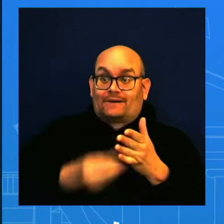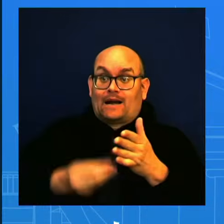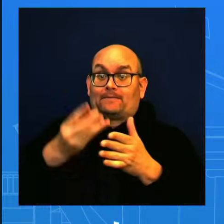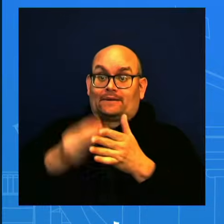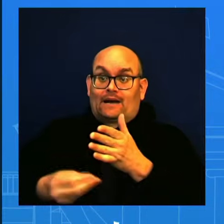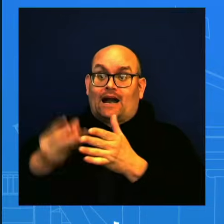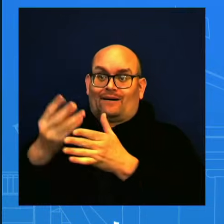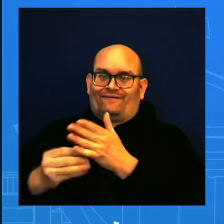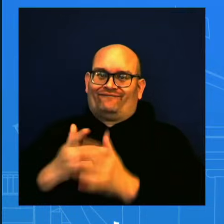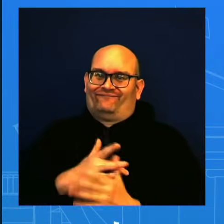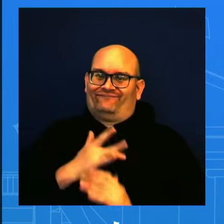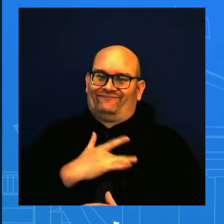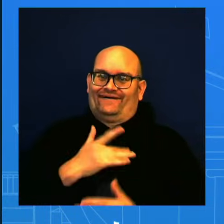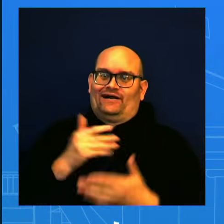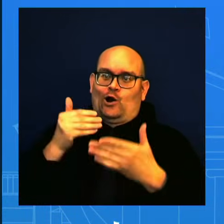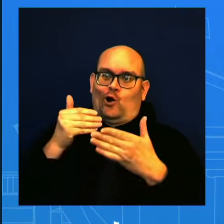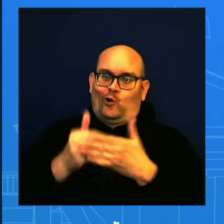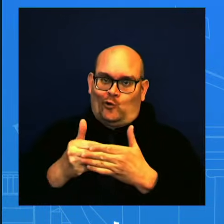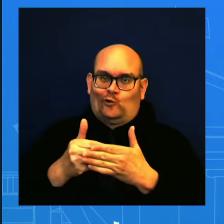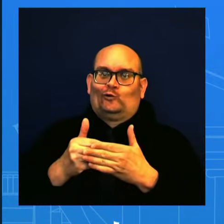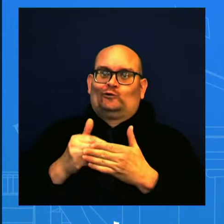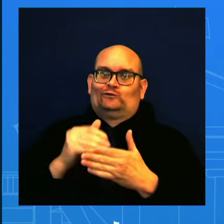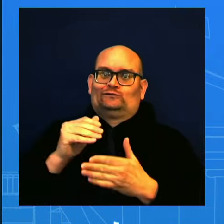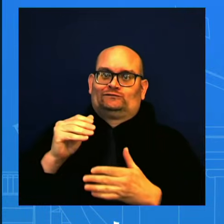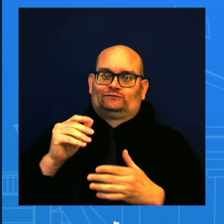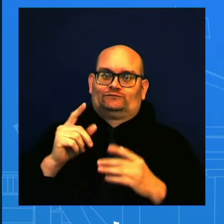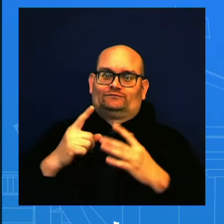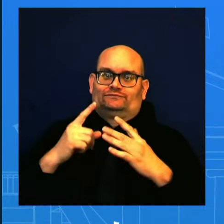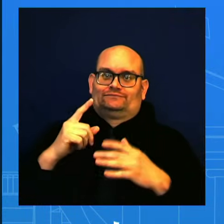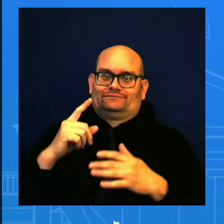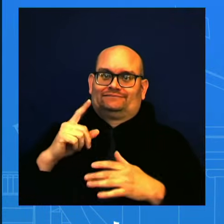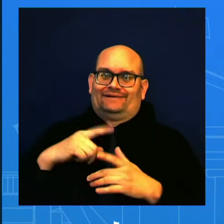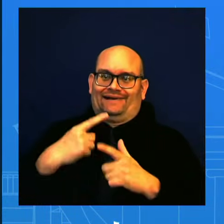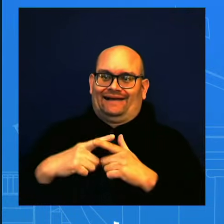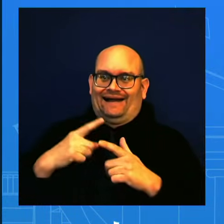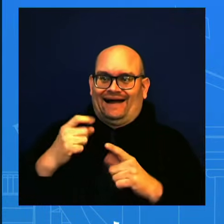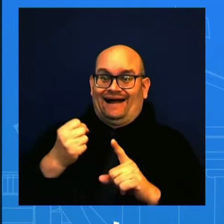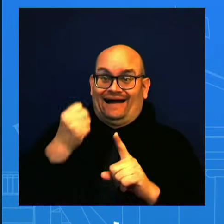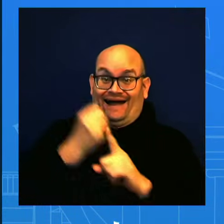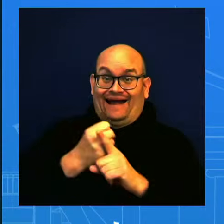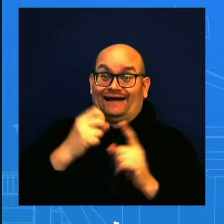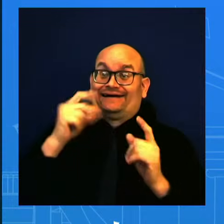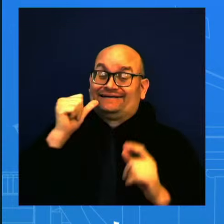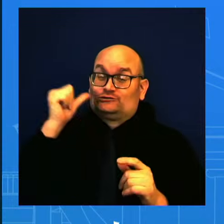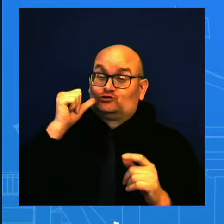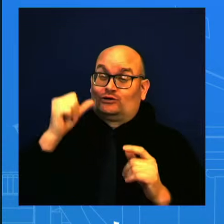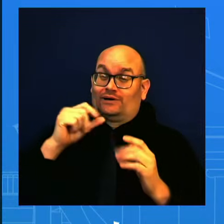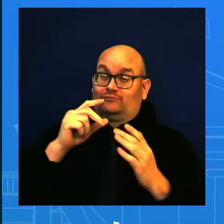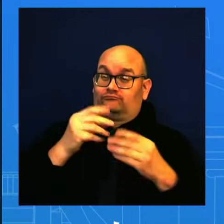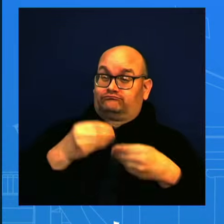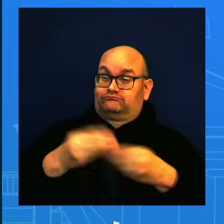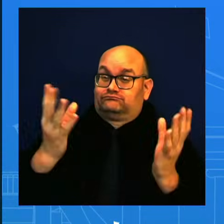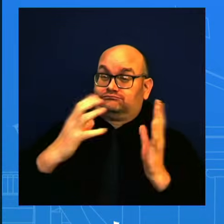Ms. Jean-Pierre: What I can say is we're monitoring everything closely. What we are focusing on is, as you just stated in your -- in your question to me is de- --